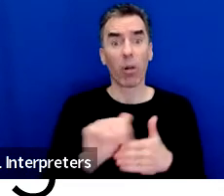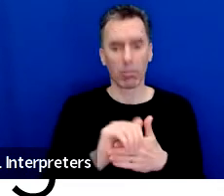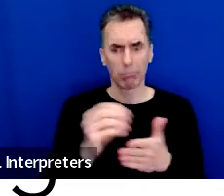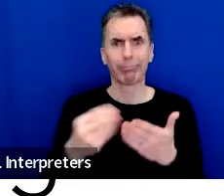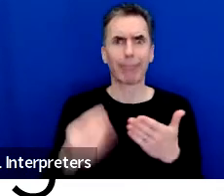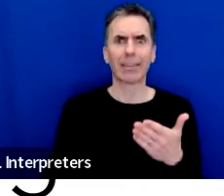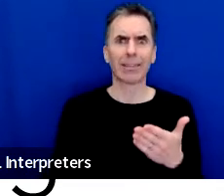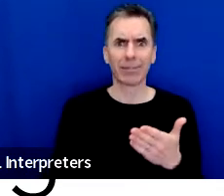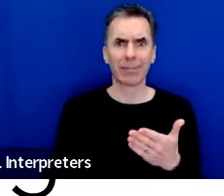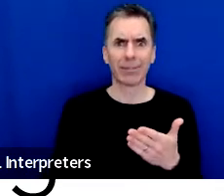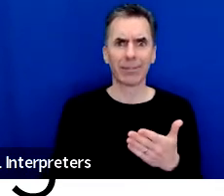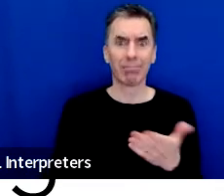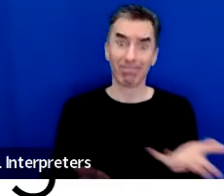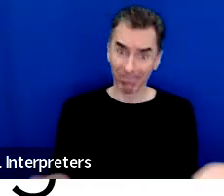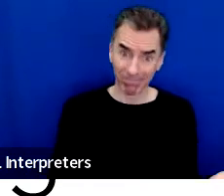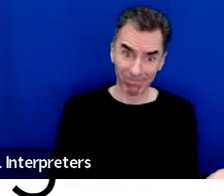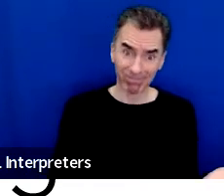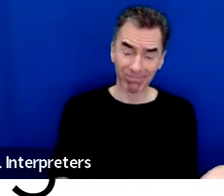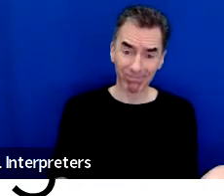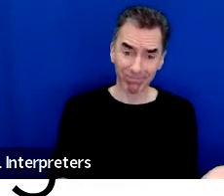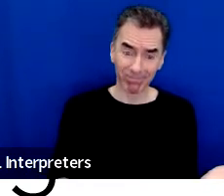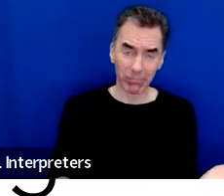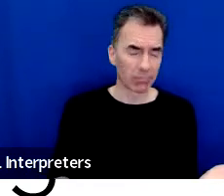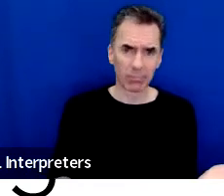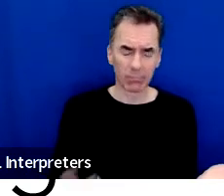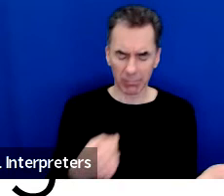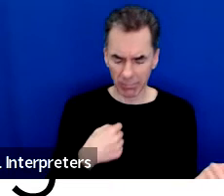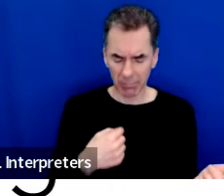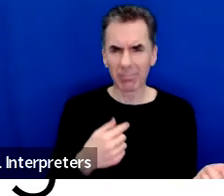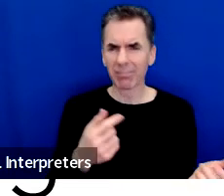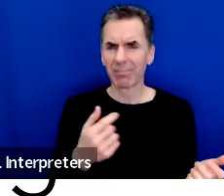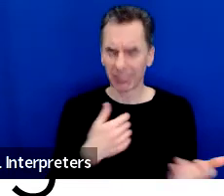especially early, because I found that some of the material was a little out of date.